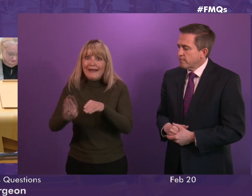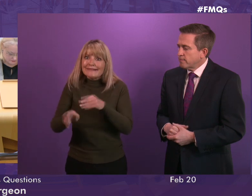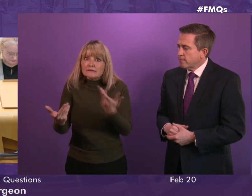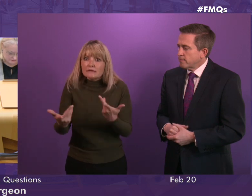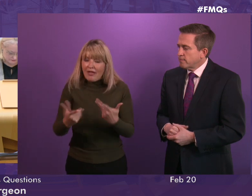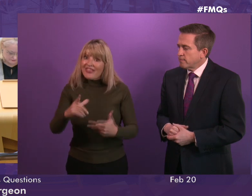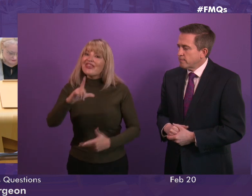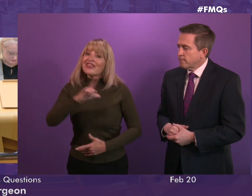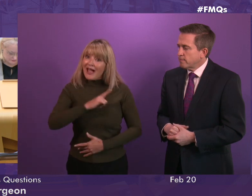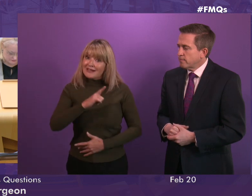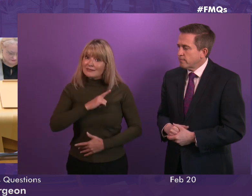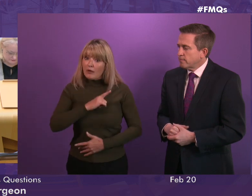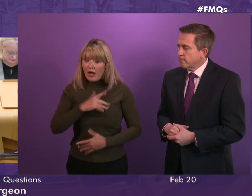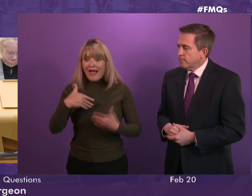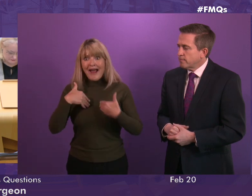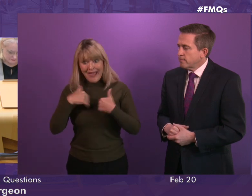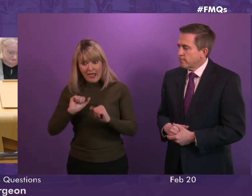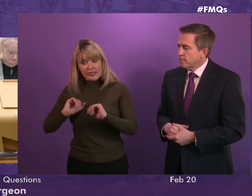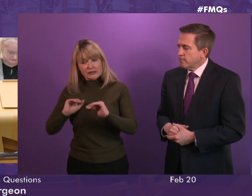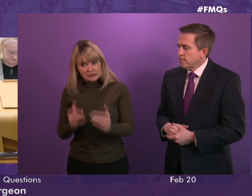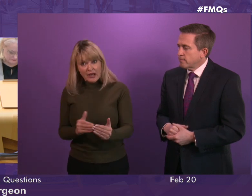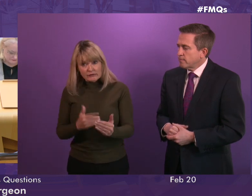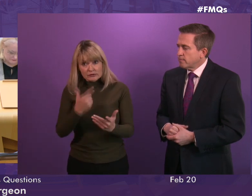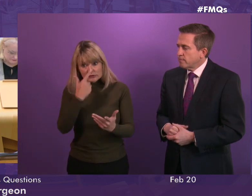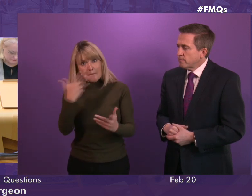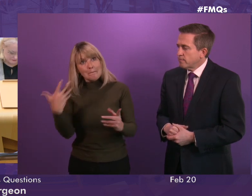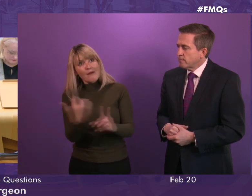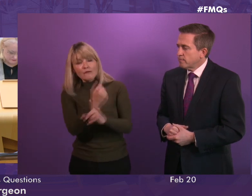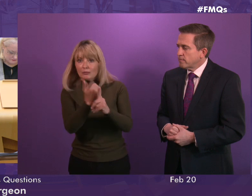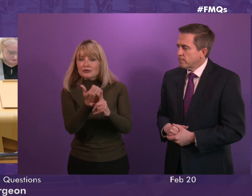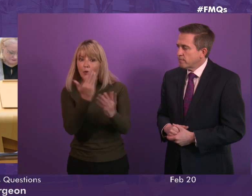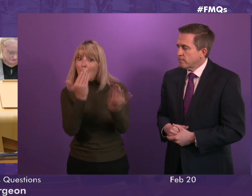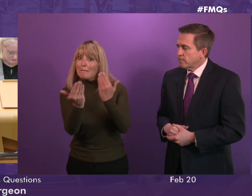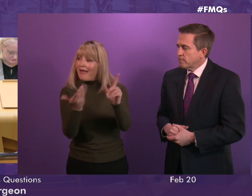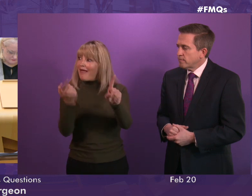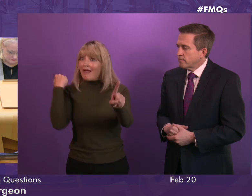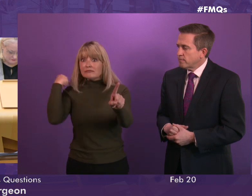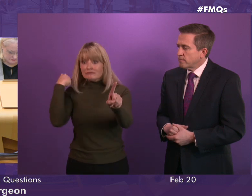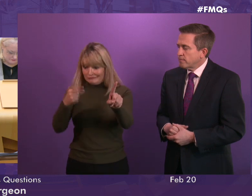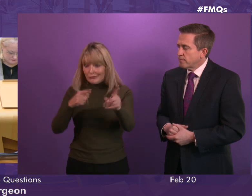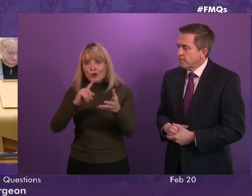is performing better. Yes, it still faces challenges, but it is performing better than the health service in any other part of the UK.